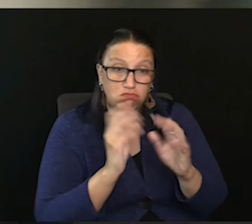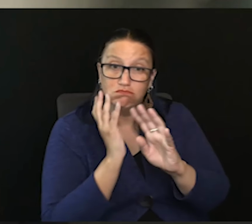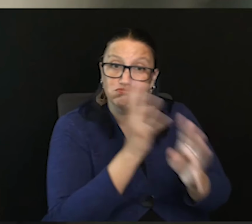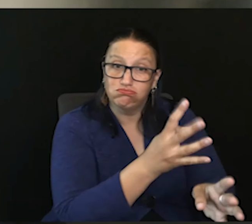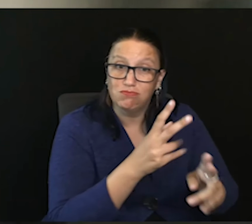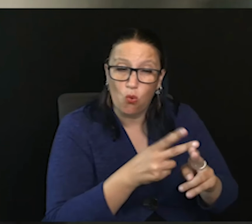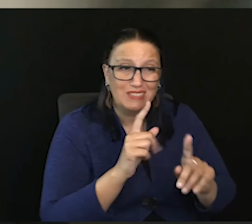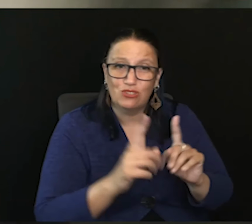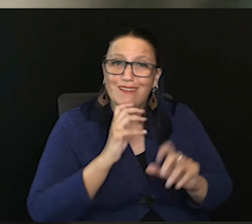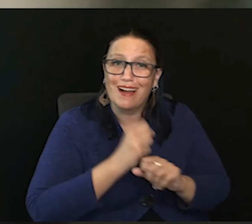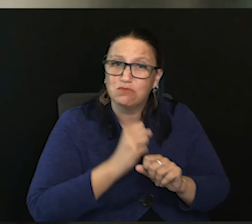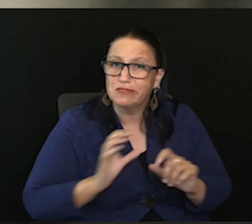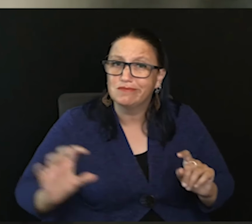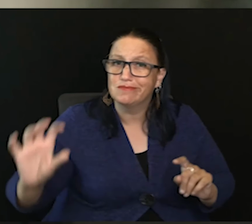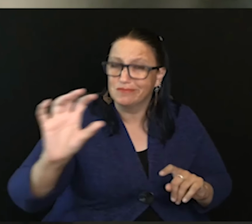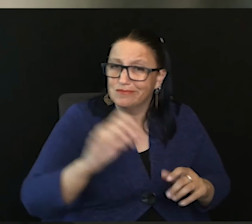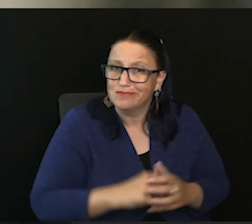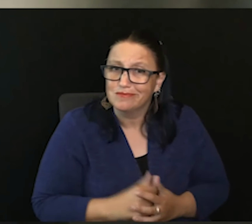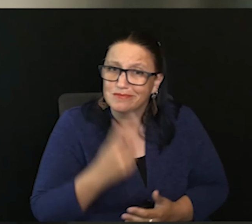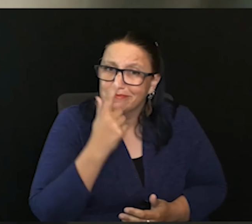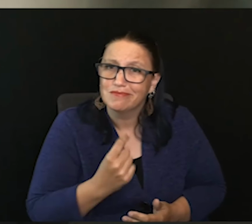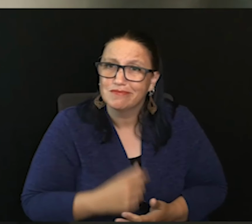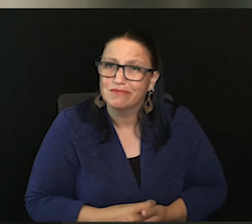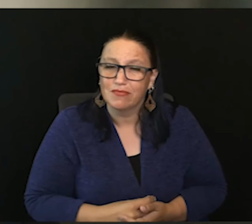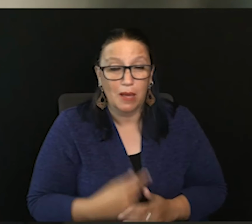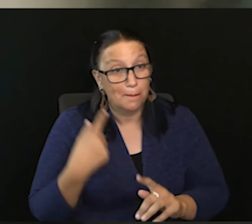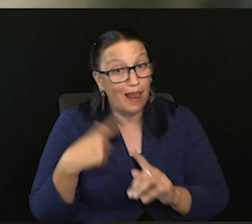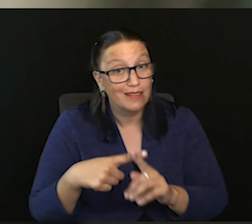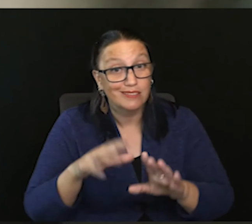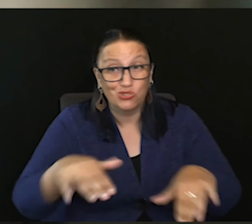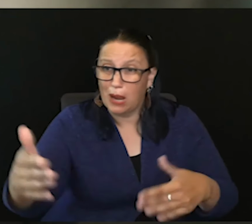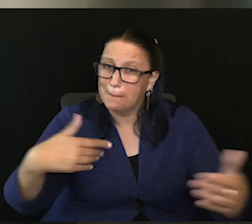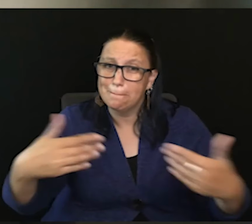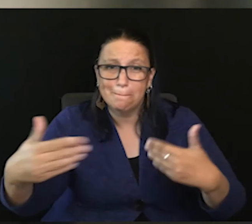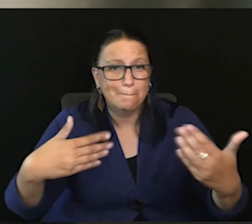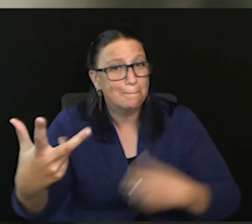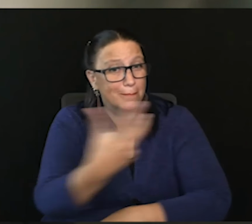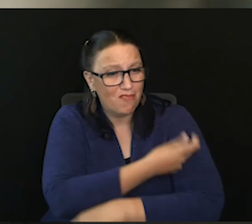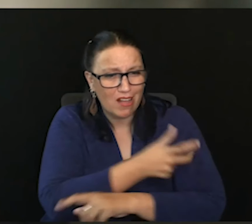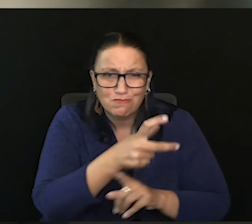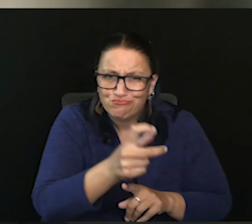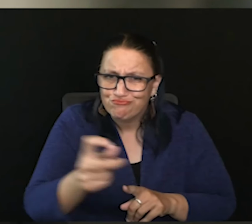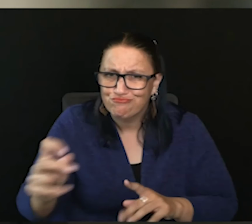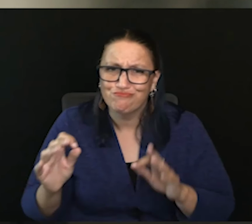children forward and adding to those doses to the more than half a million that we will have